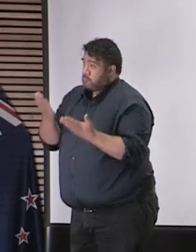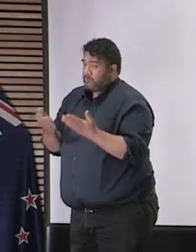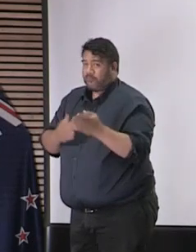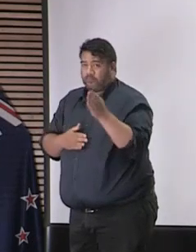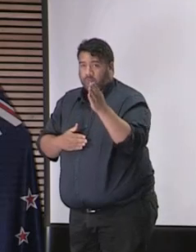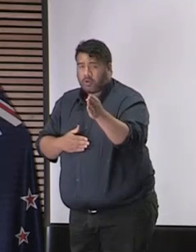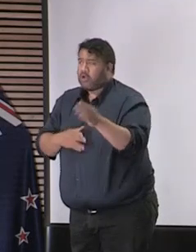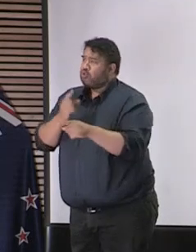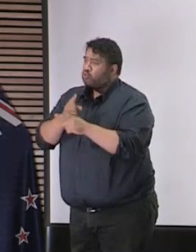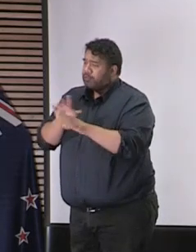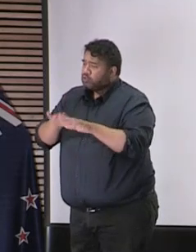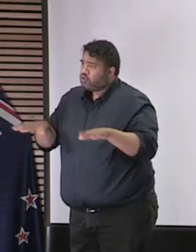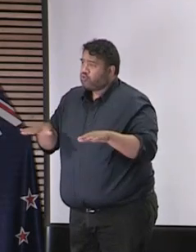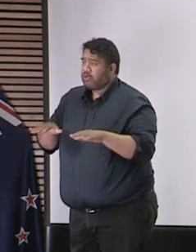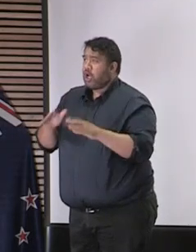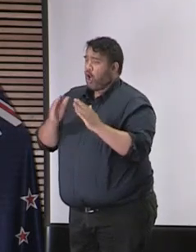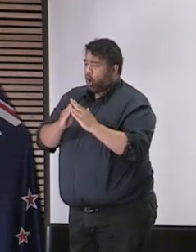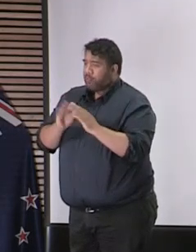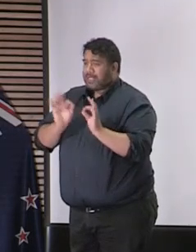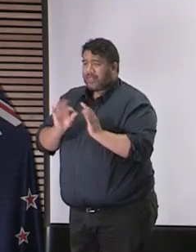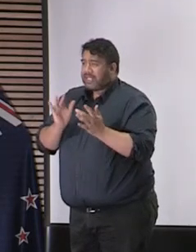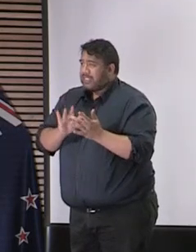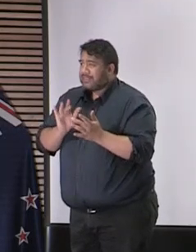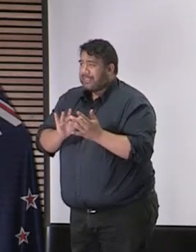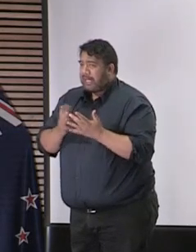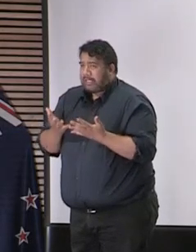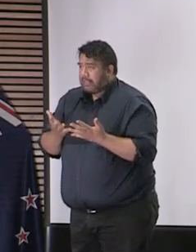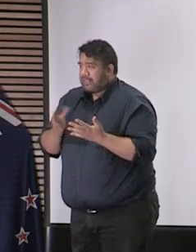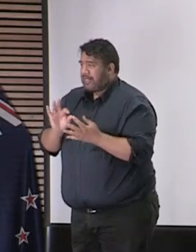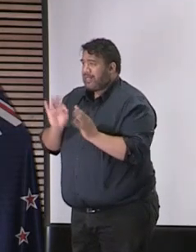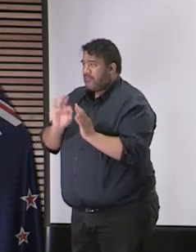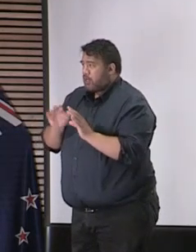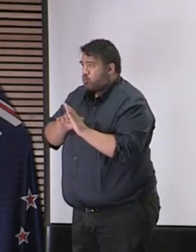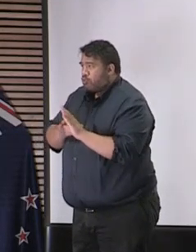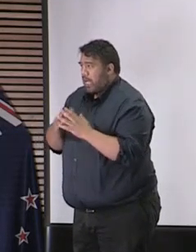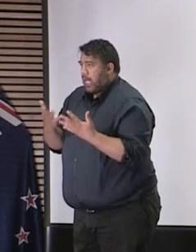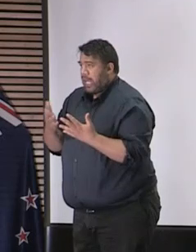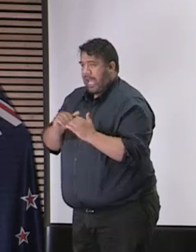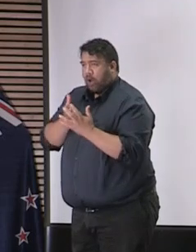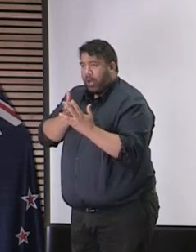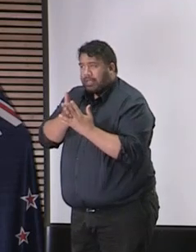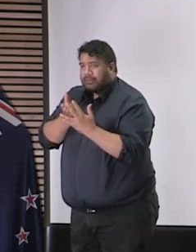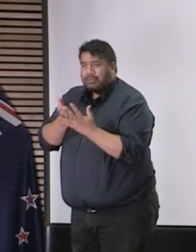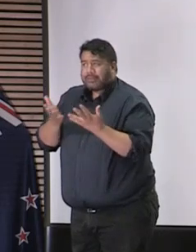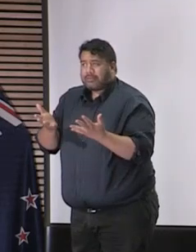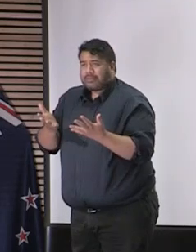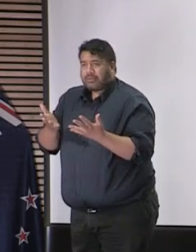a better position than others. How disadvantaged are some school children who don't have access to the internet or devices and do you have a